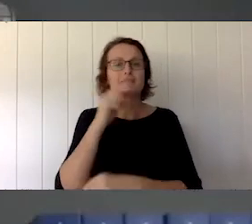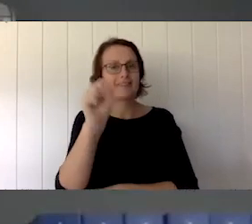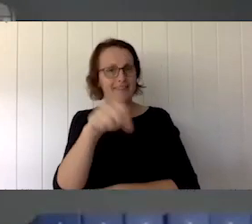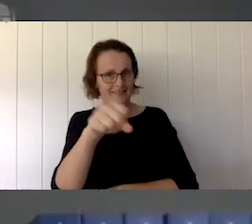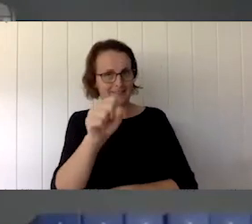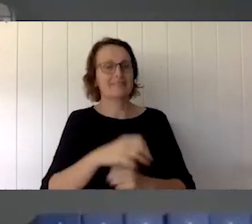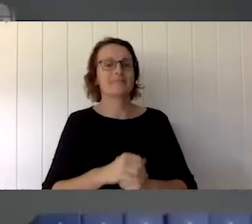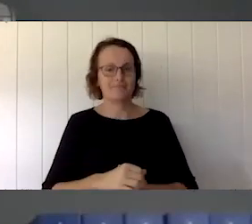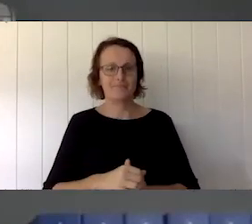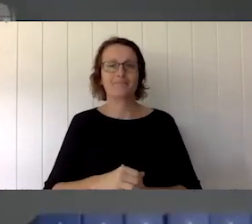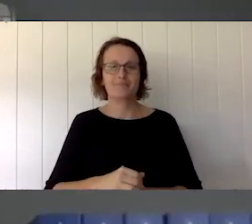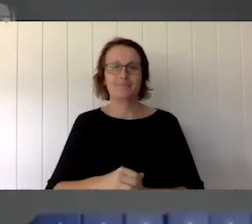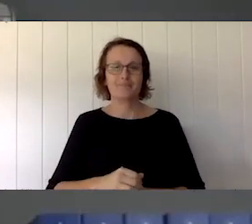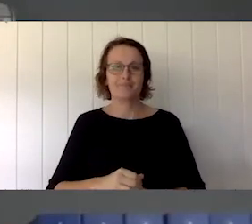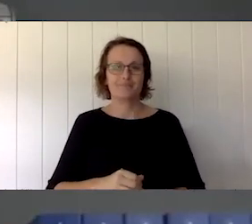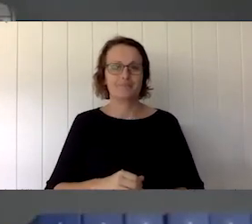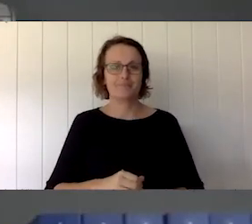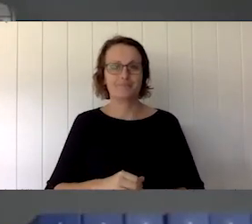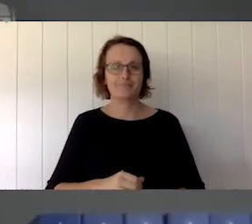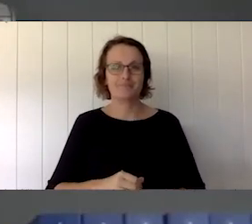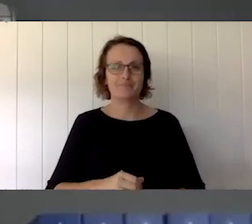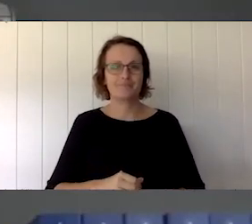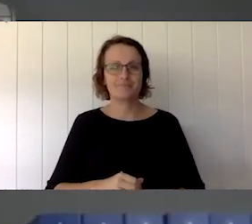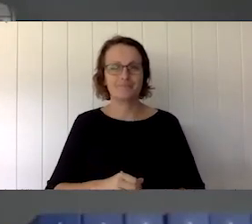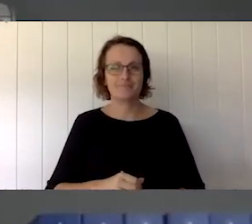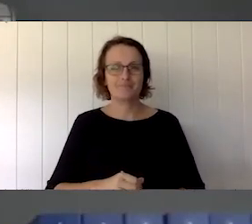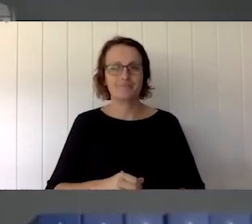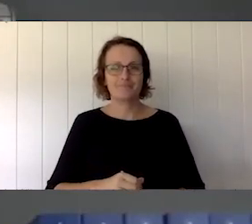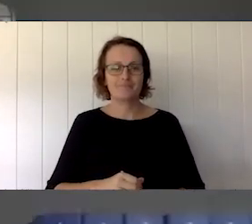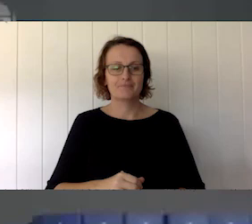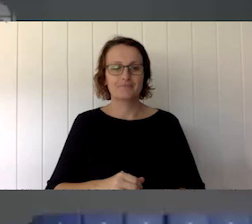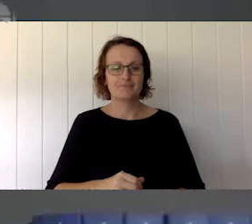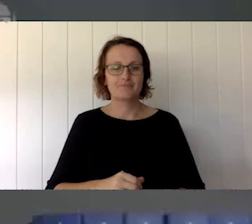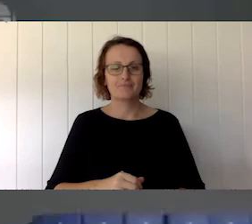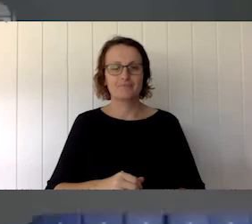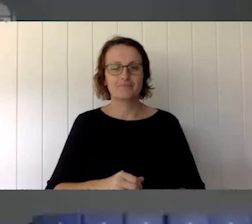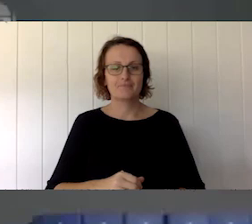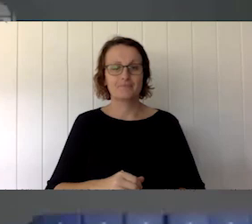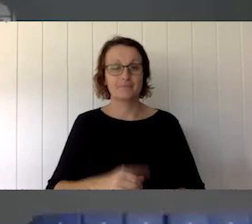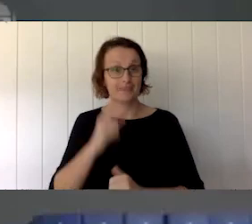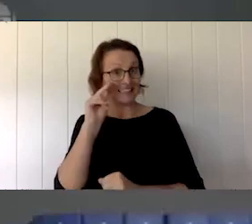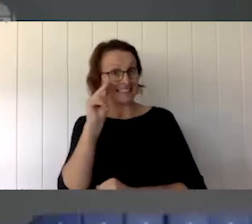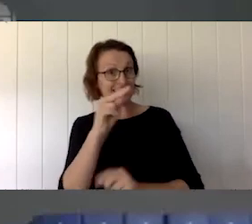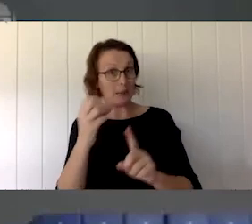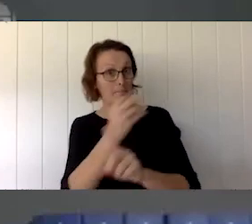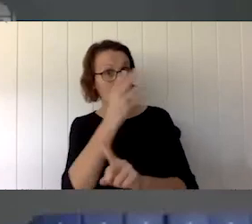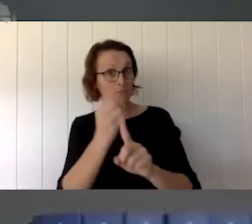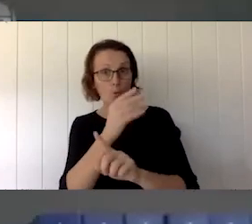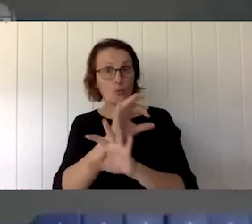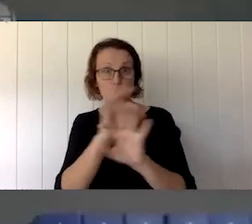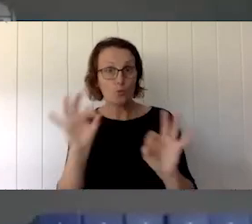Yes, let me just bring those up... There we go. Can you see those